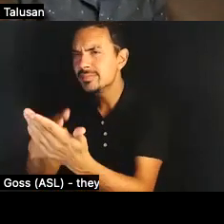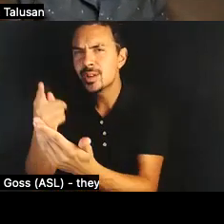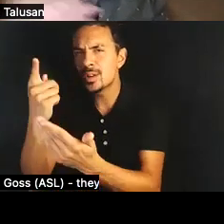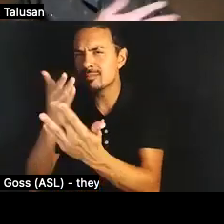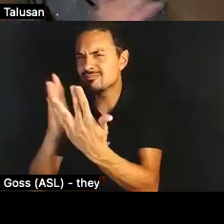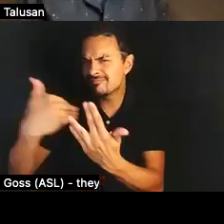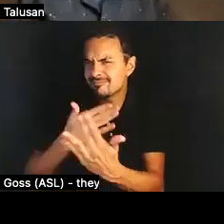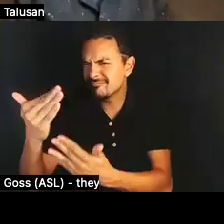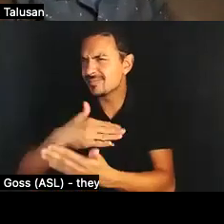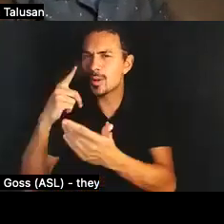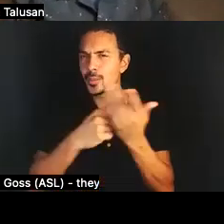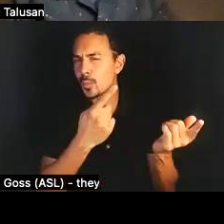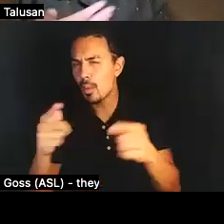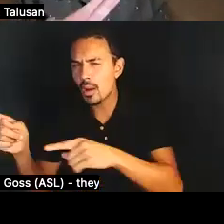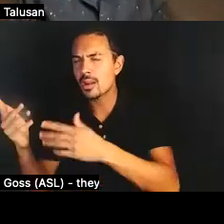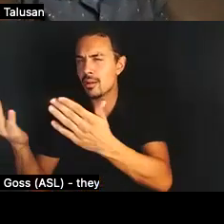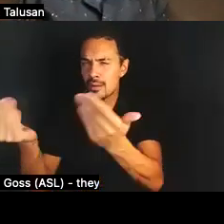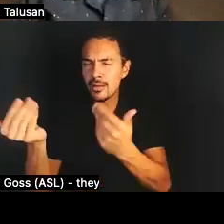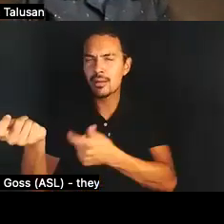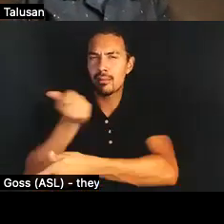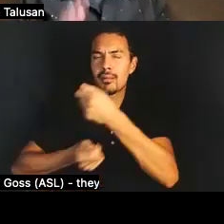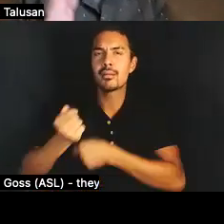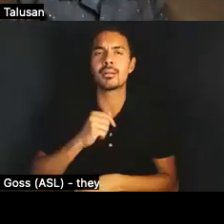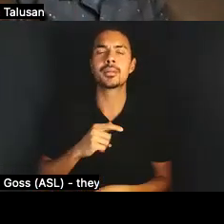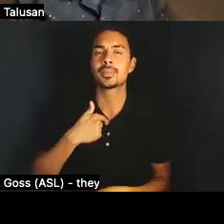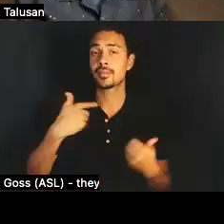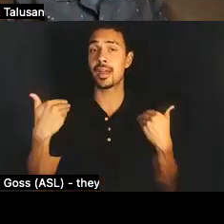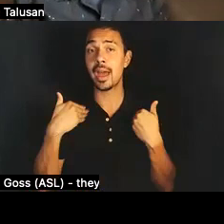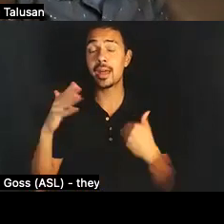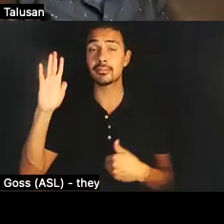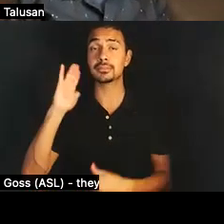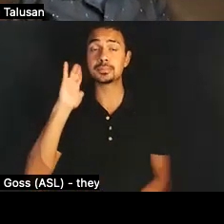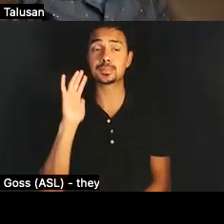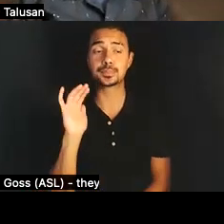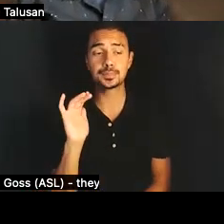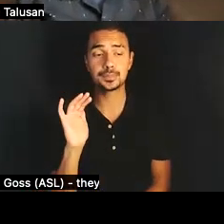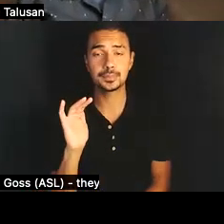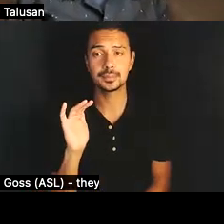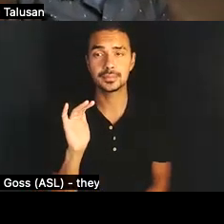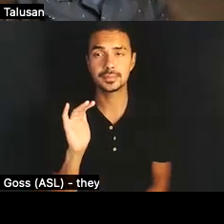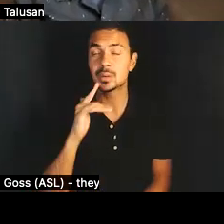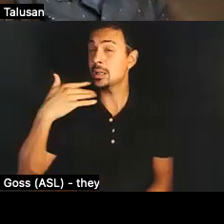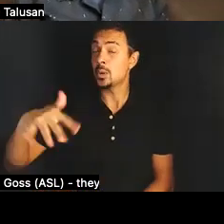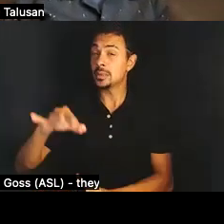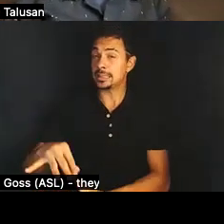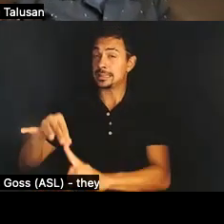and also they know more about the ins and outs of what is actually going on. And I have had